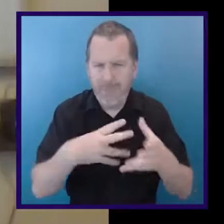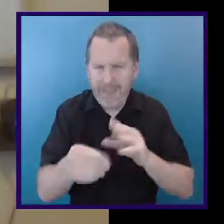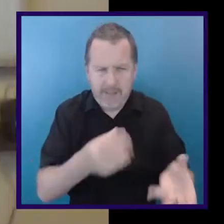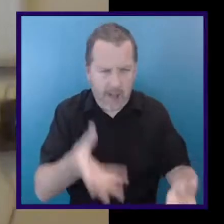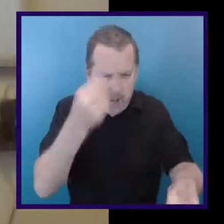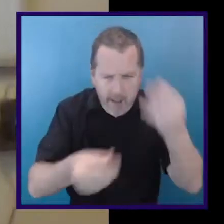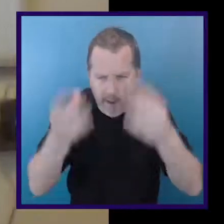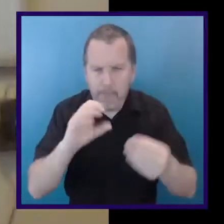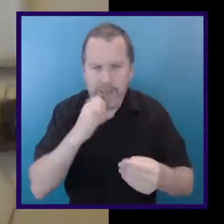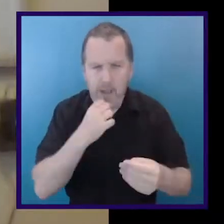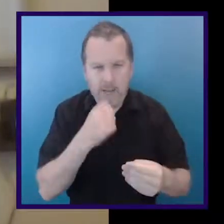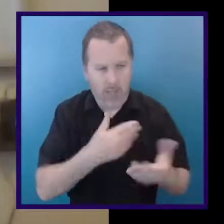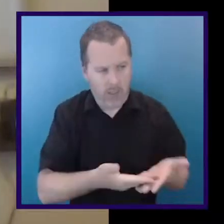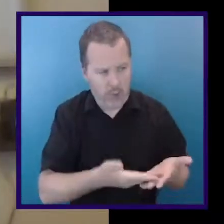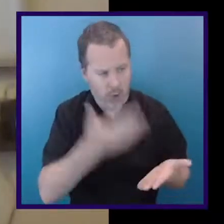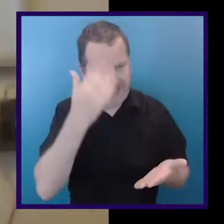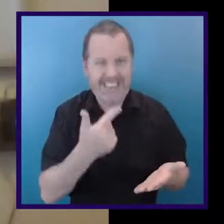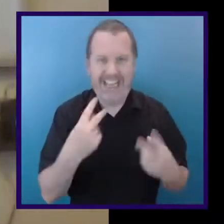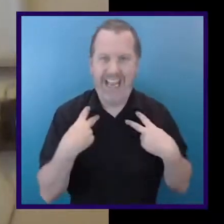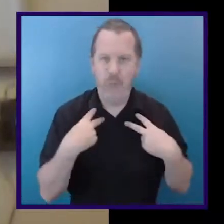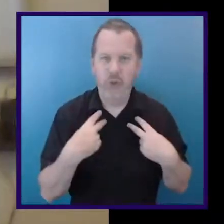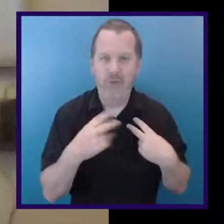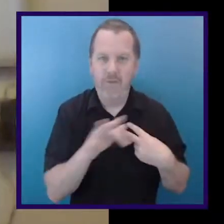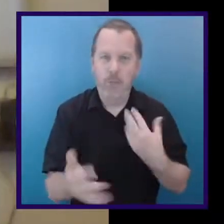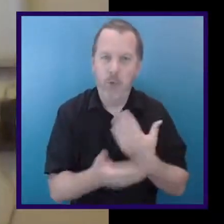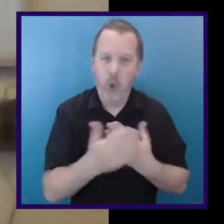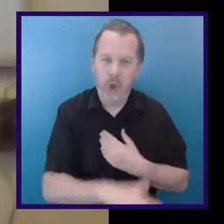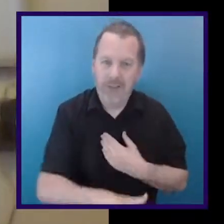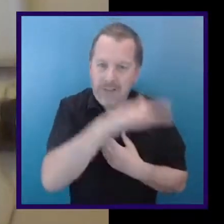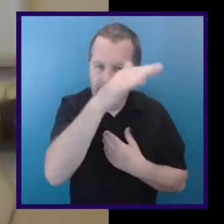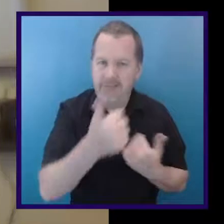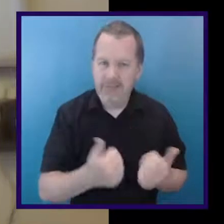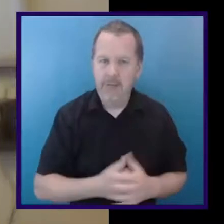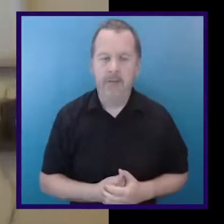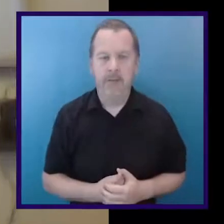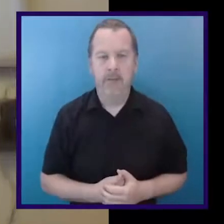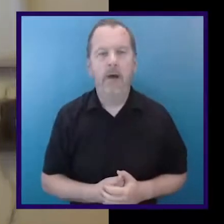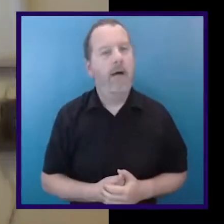things, because I've learned a second language at such a young age. Very good.